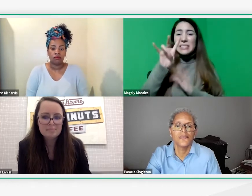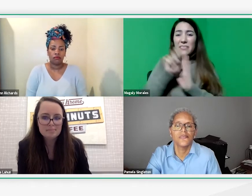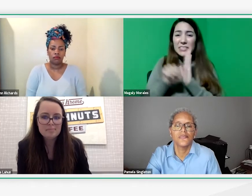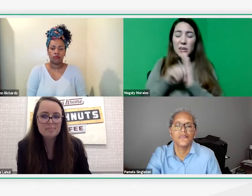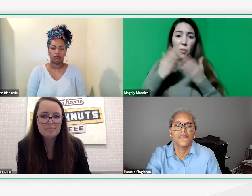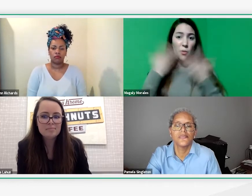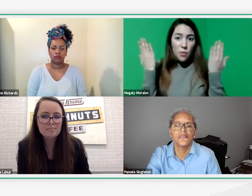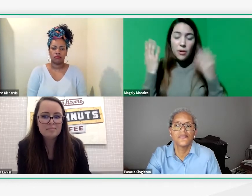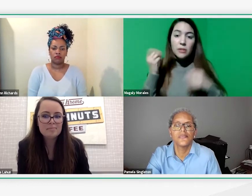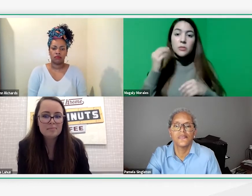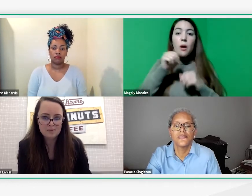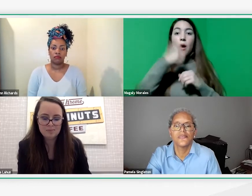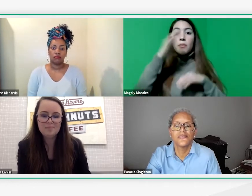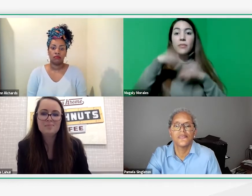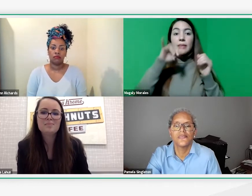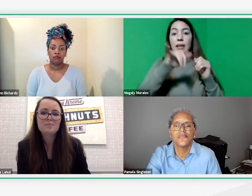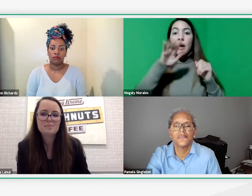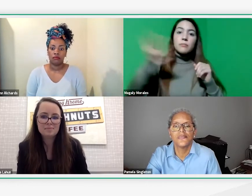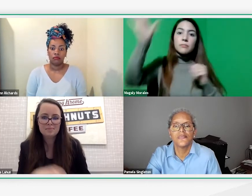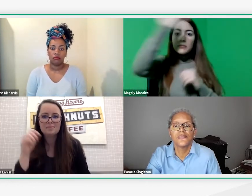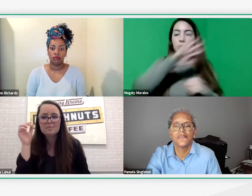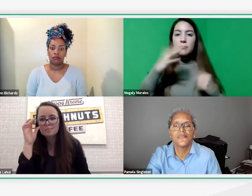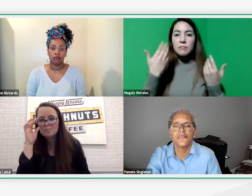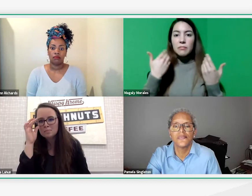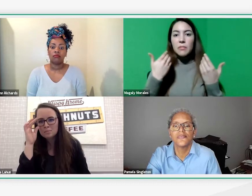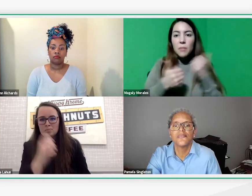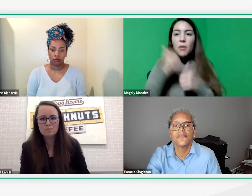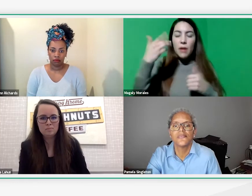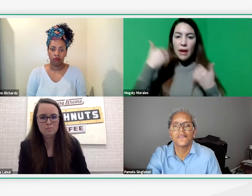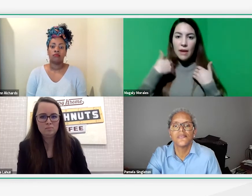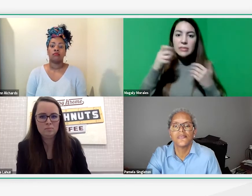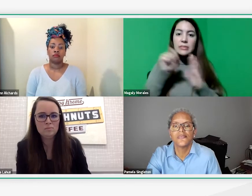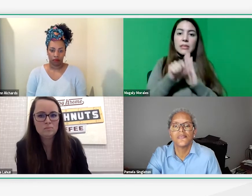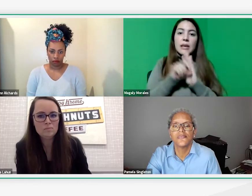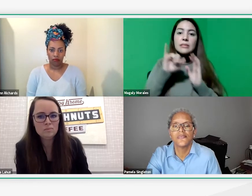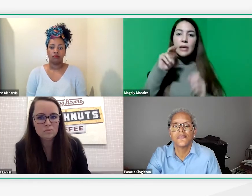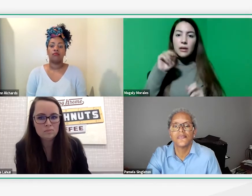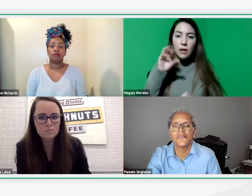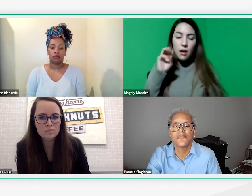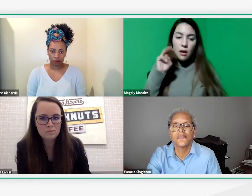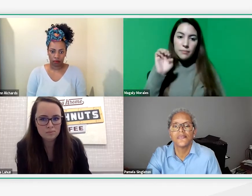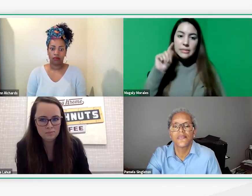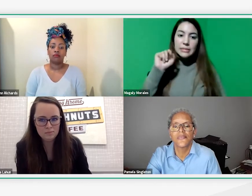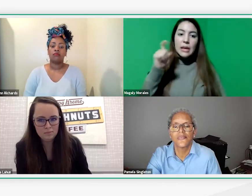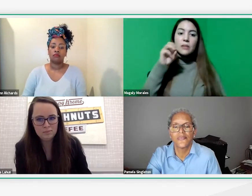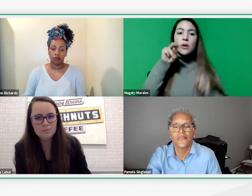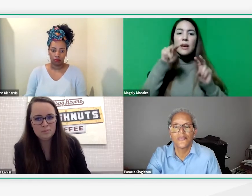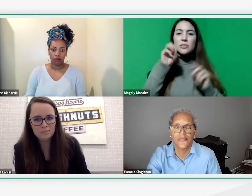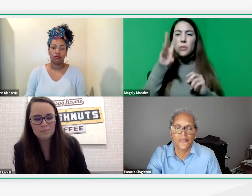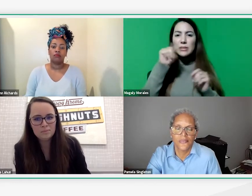Florida, we don't have an income tax. There are other states who mostly have income tax.